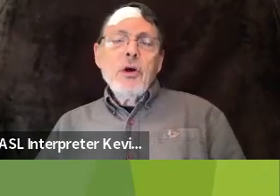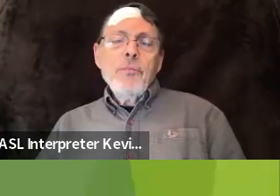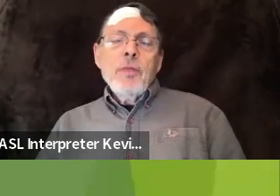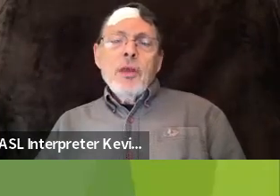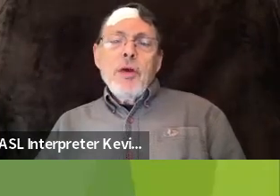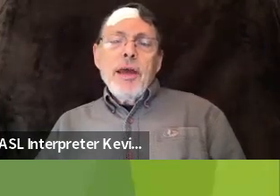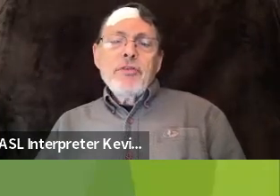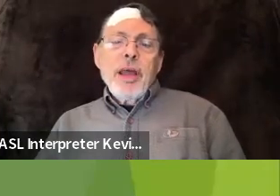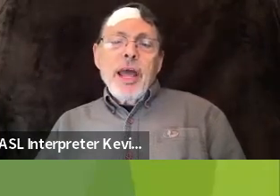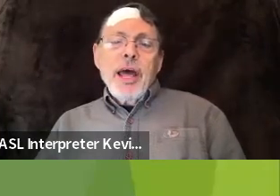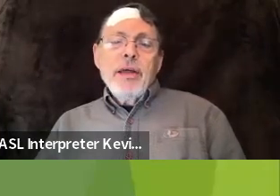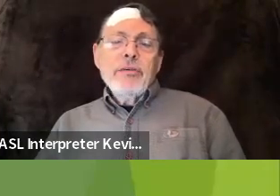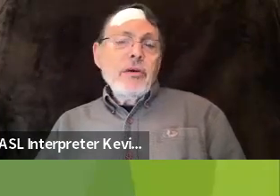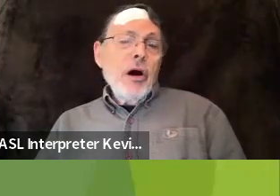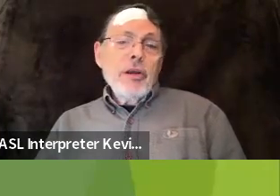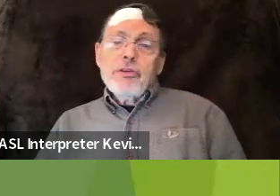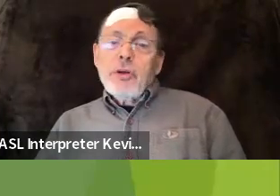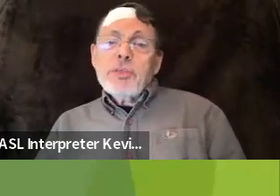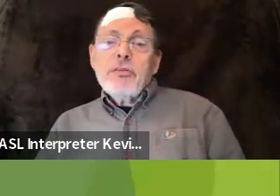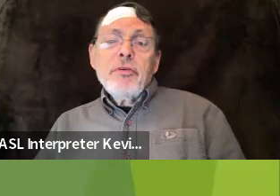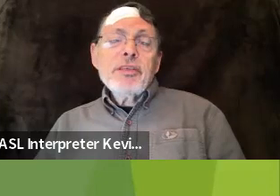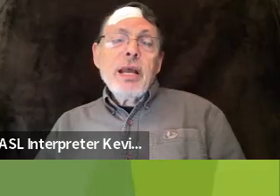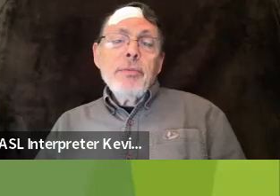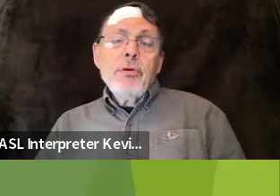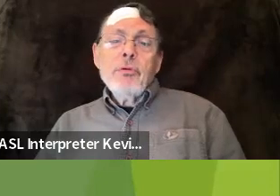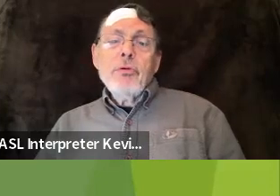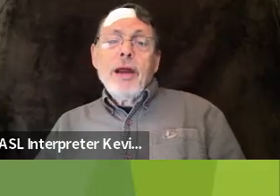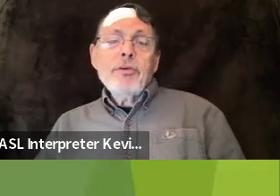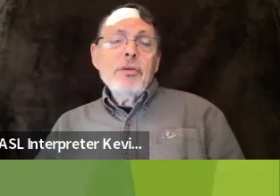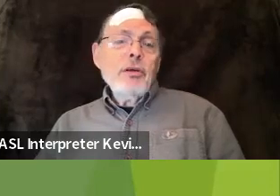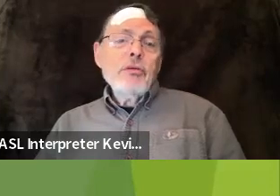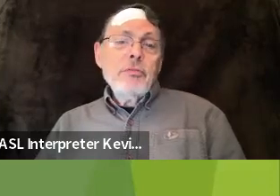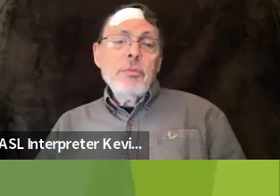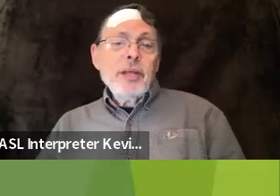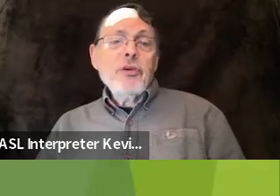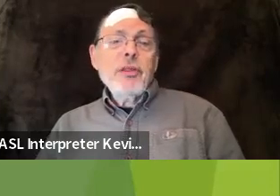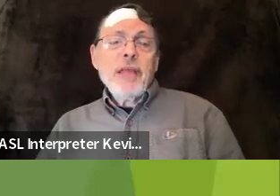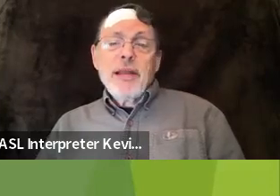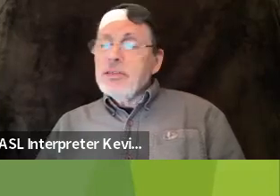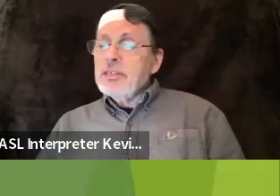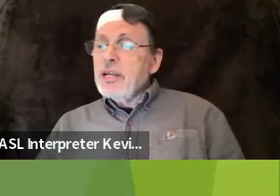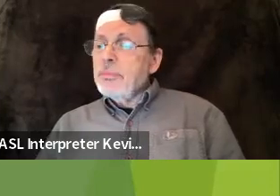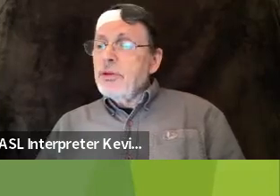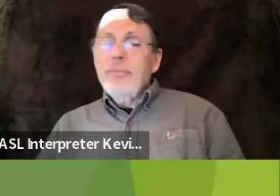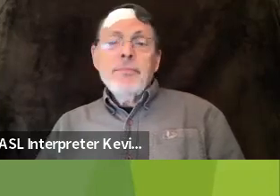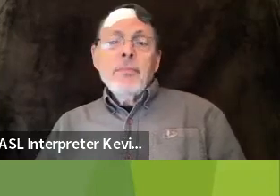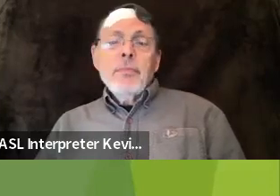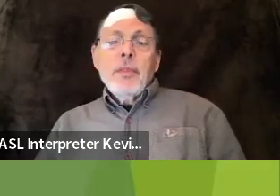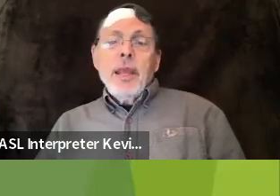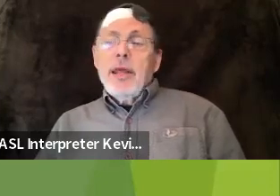So you have to add audio description, for example, or, you know, make sure that is accessible.